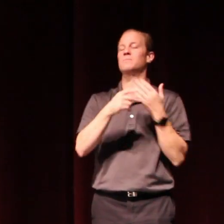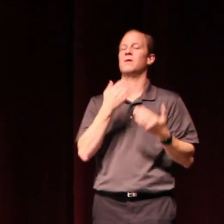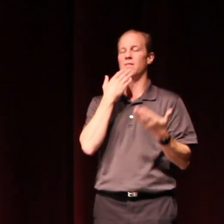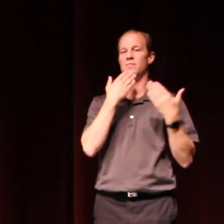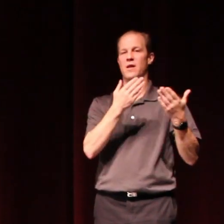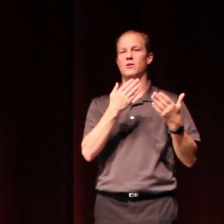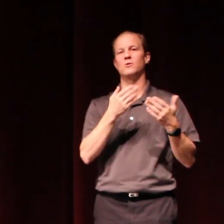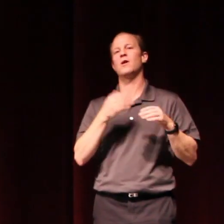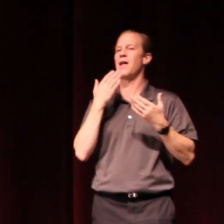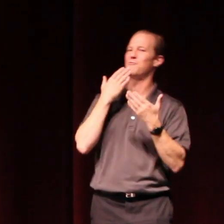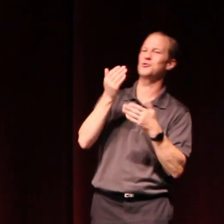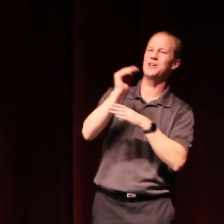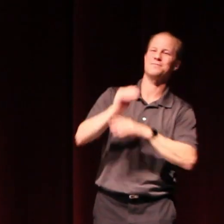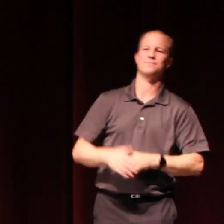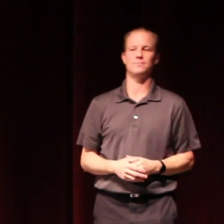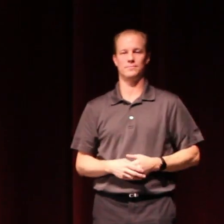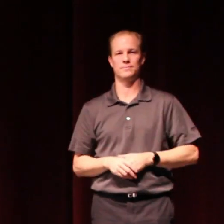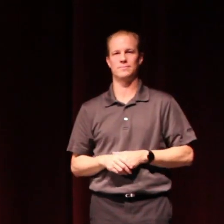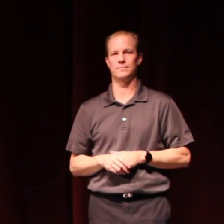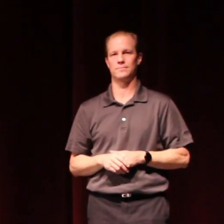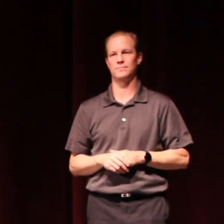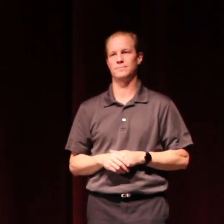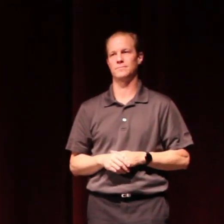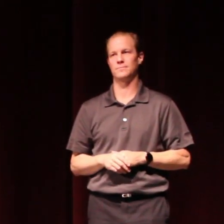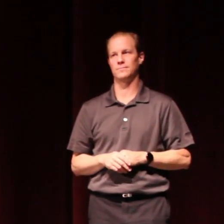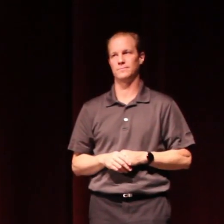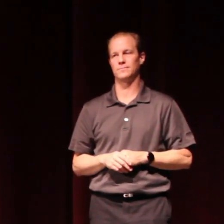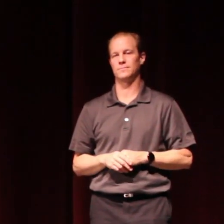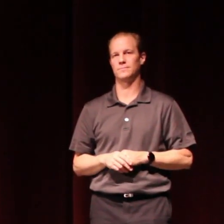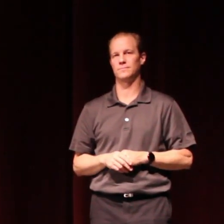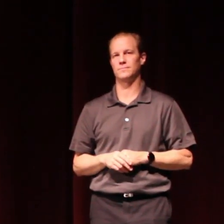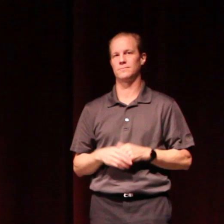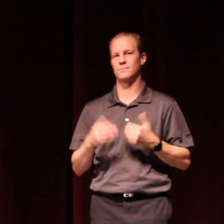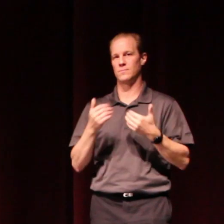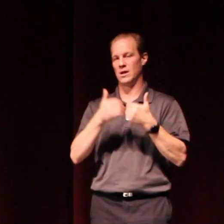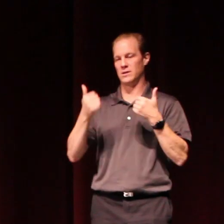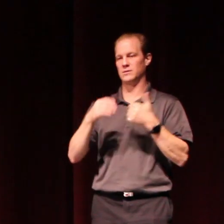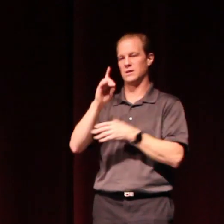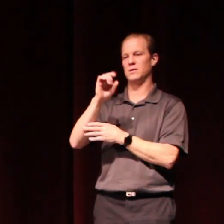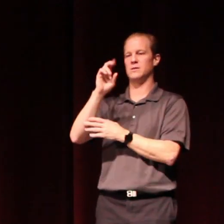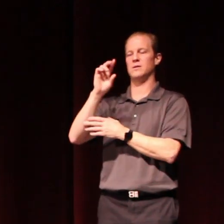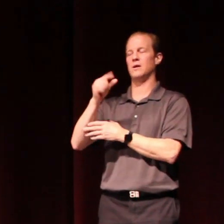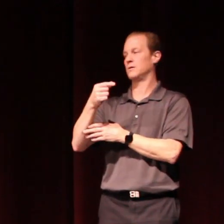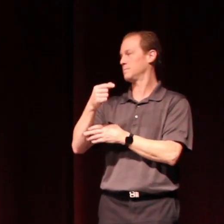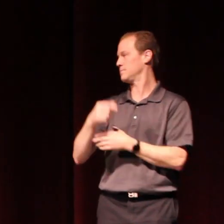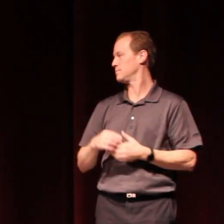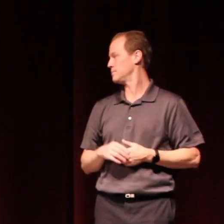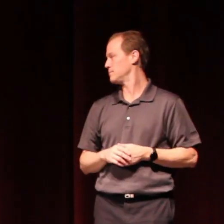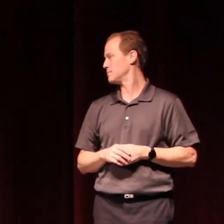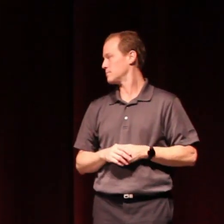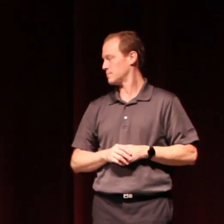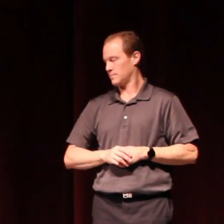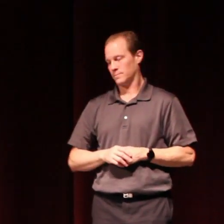and have a good night. Next, Doug Stevens.